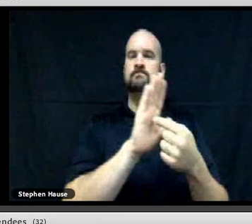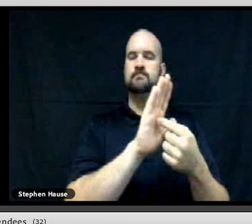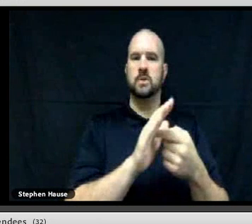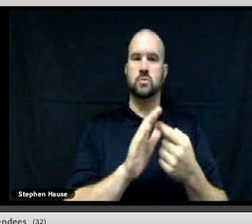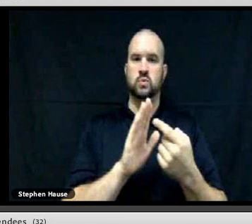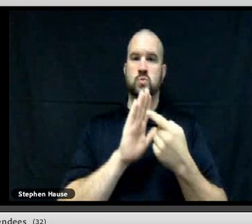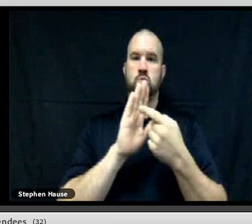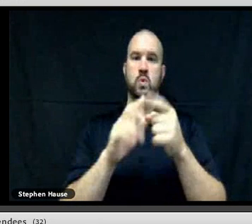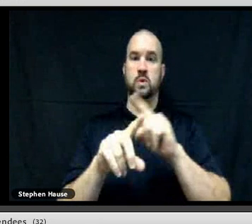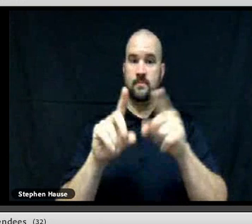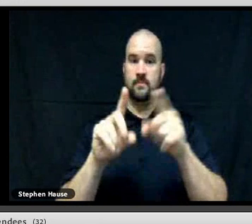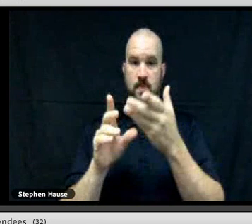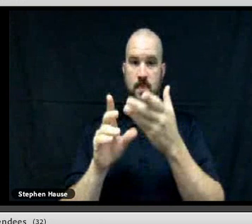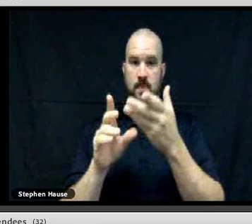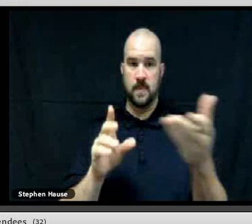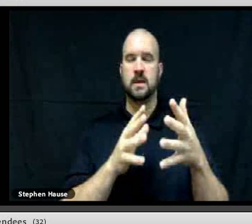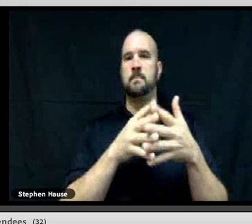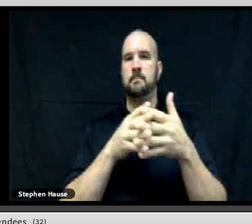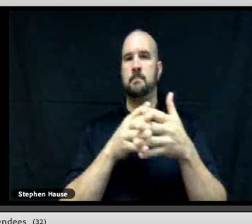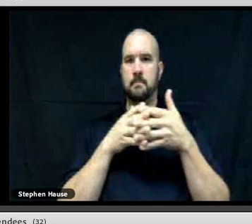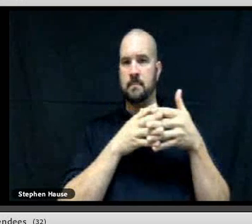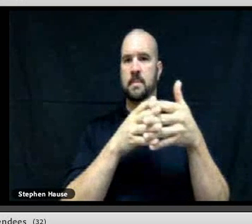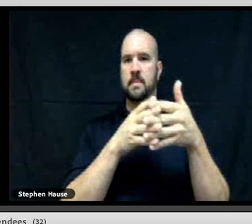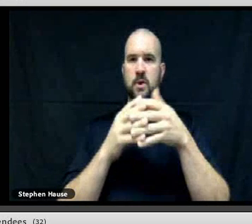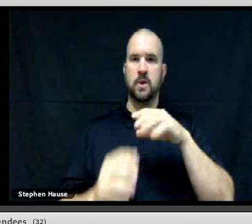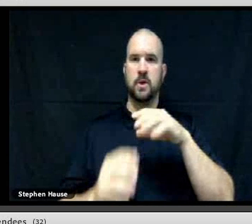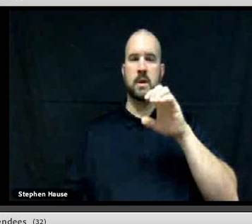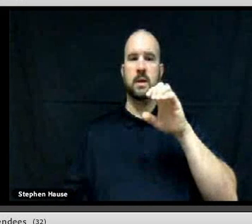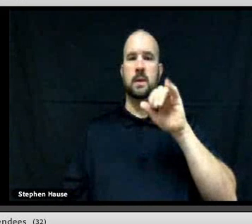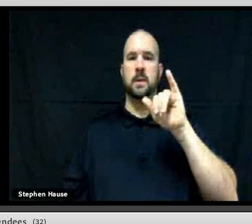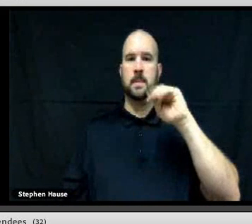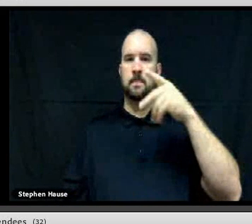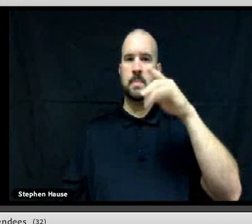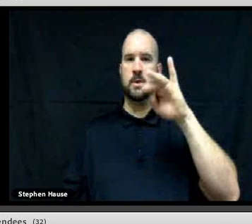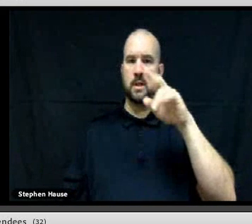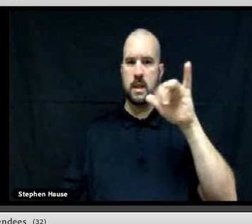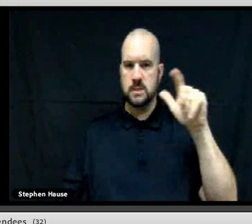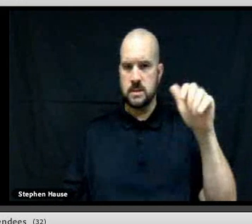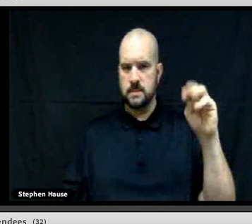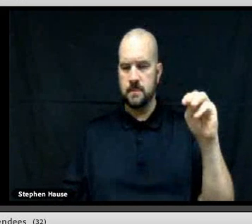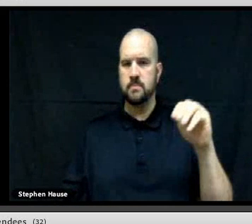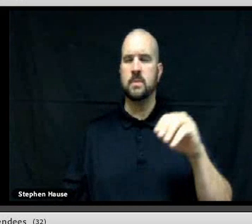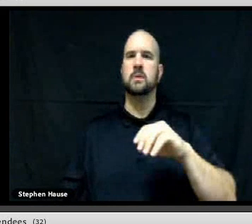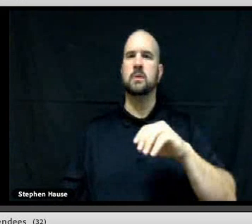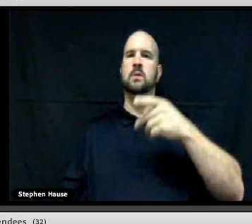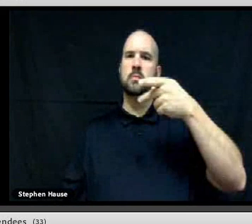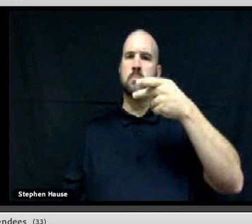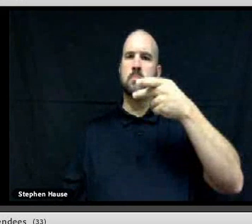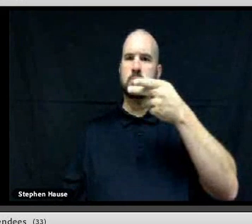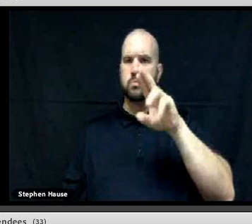such as American Imperialism, Prohibition, the Transcontinental Railroad, World War II,